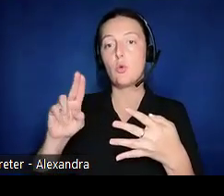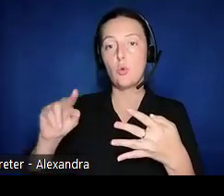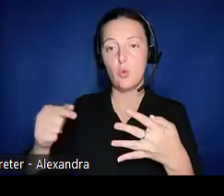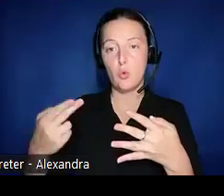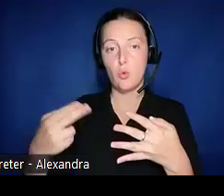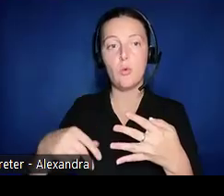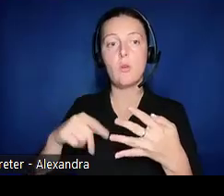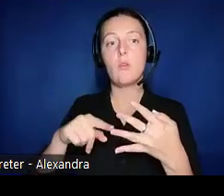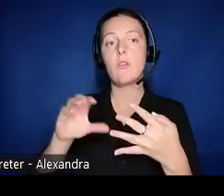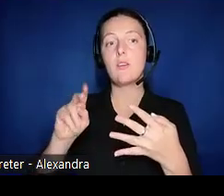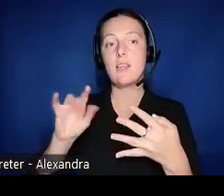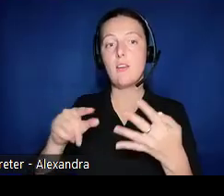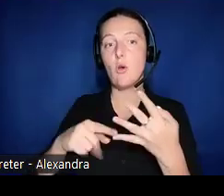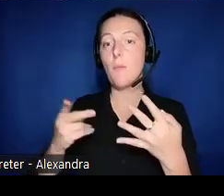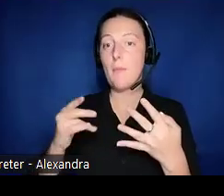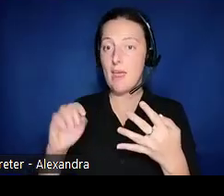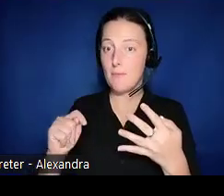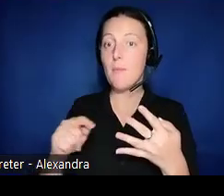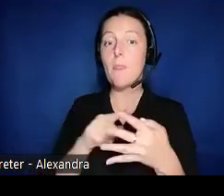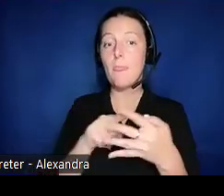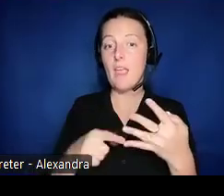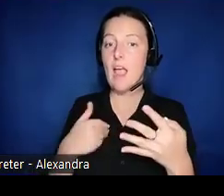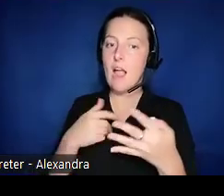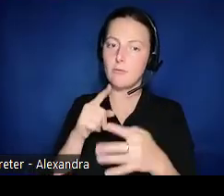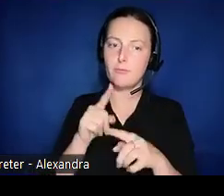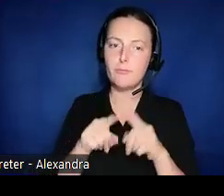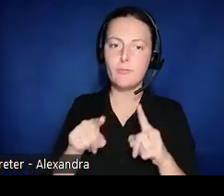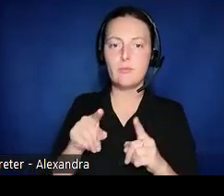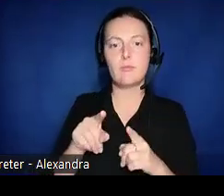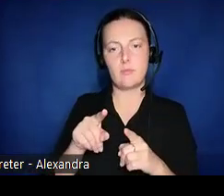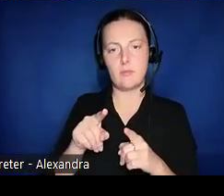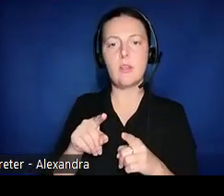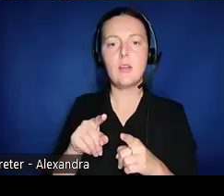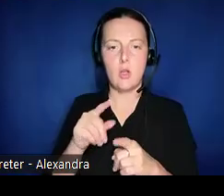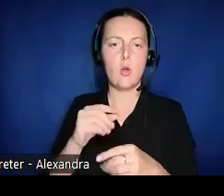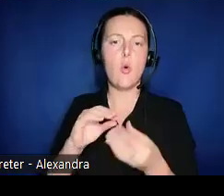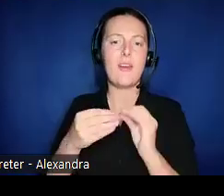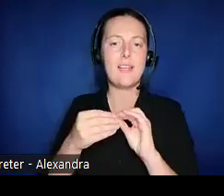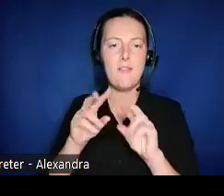quantitative analysis that are specifically relevant uh to psychiatry. Uh and we uh have